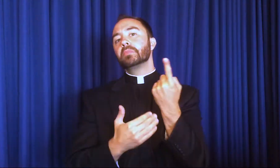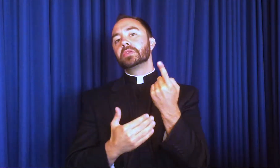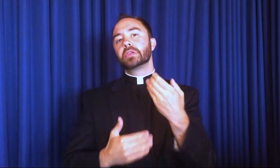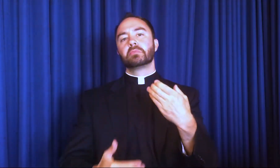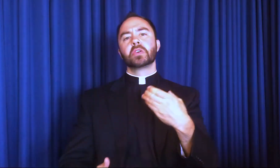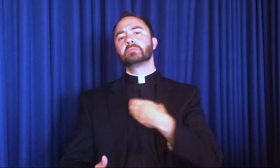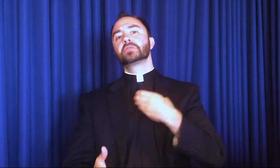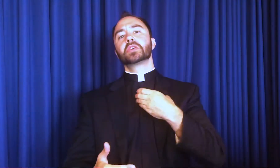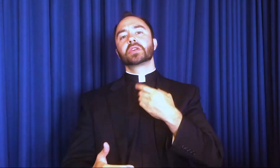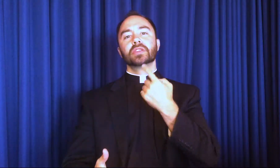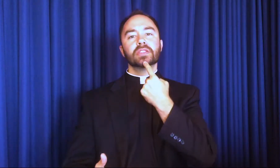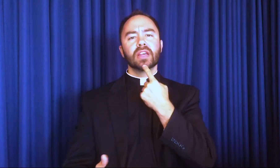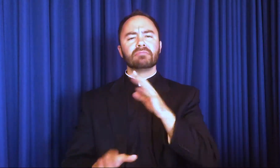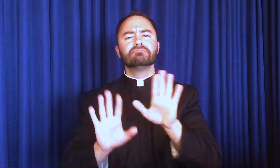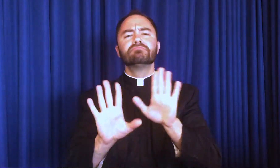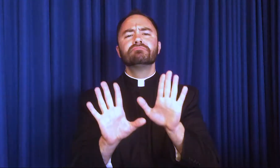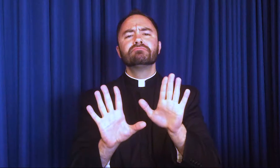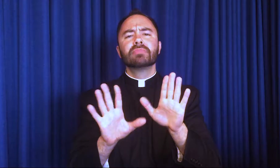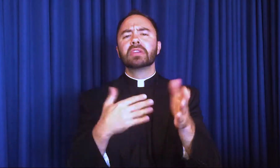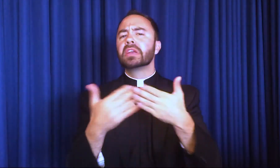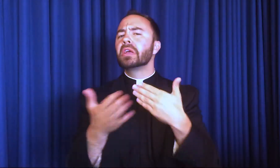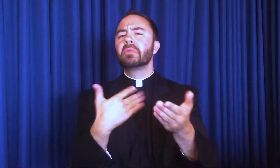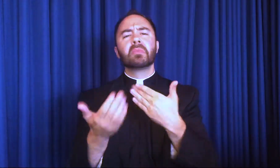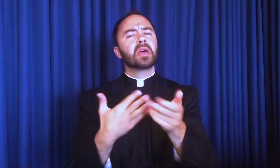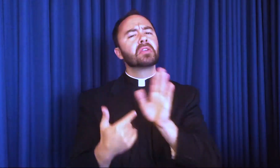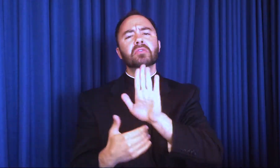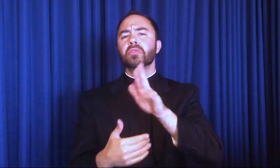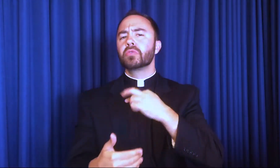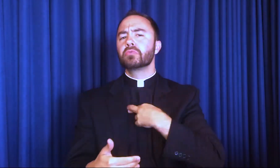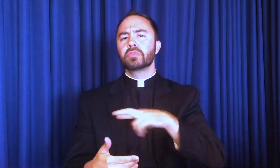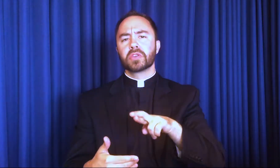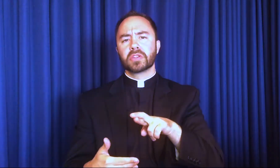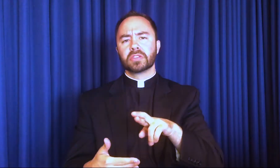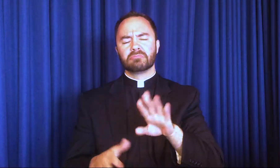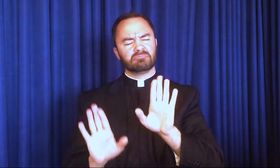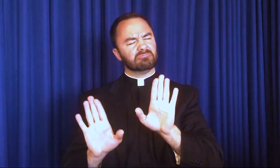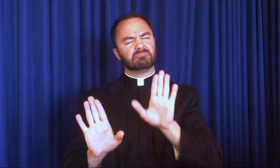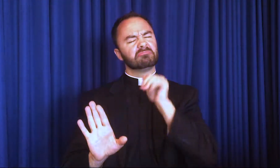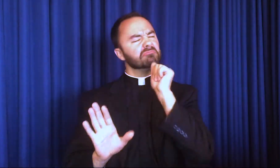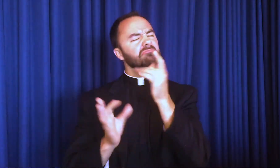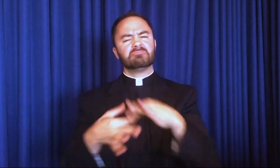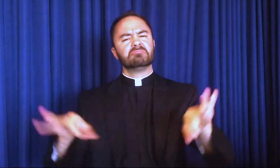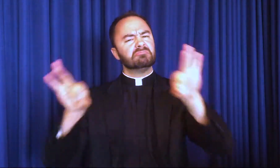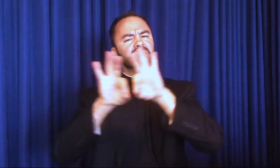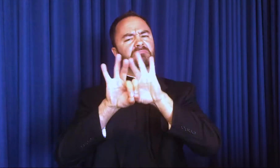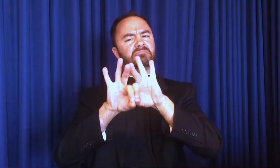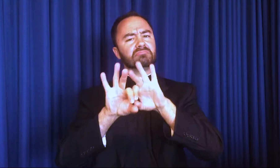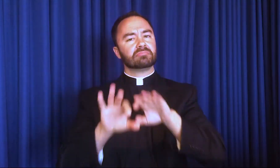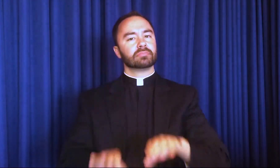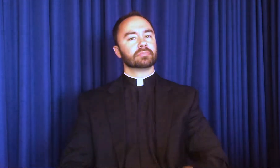someone might object and say it really doesn't matter what religion you belong to - that's that's not what's important